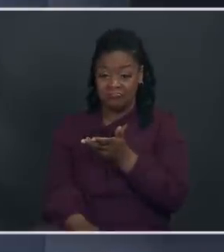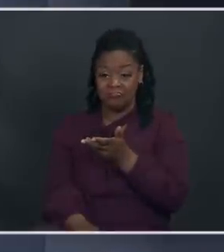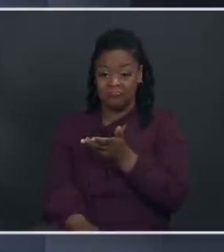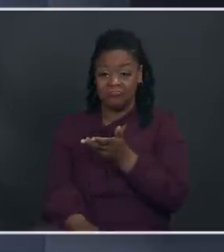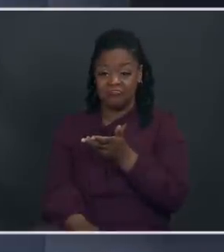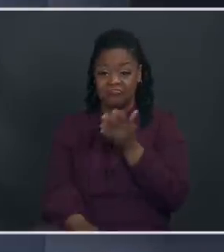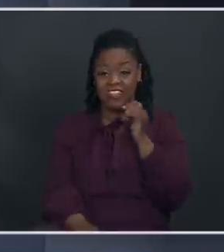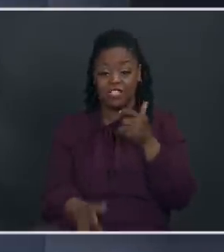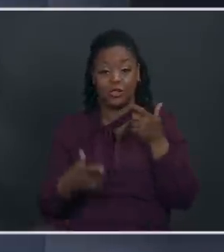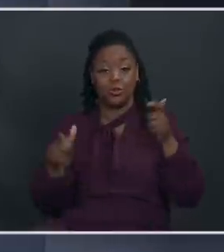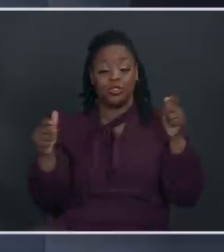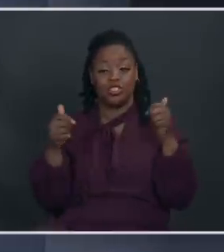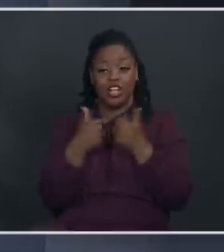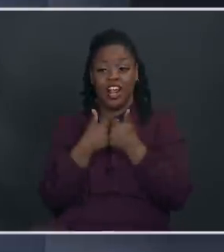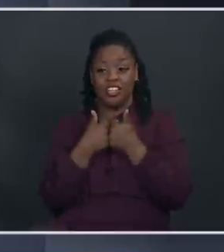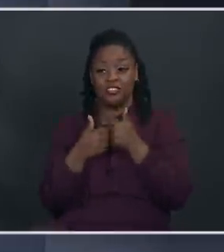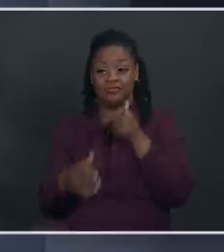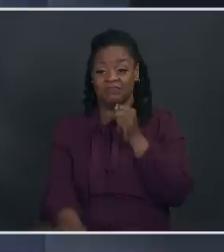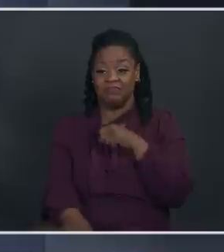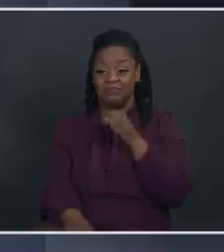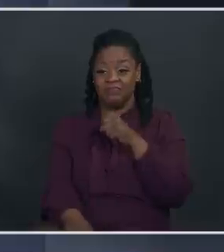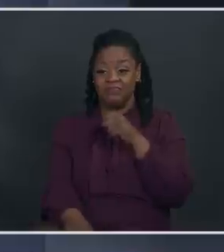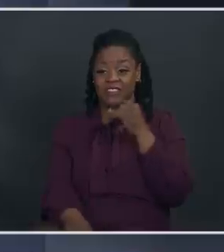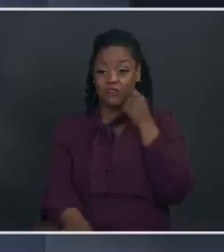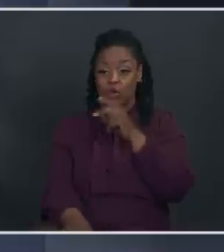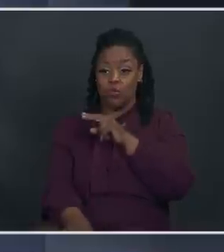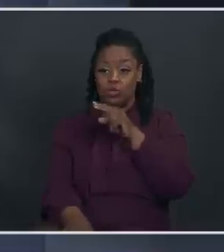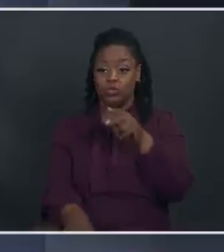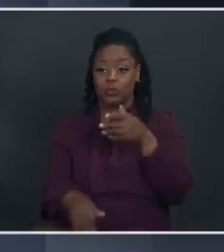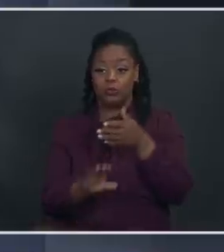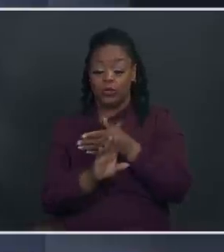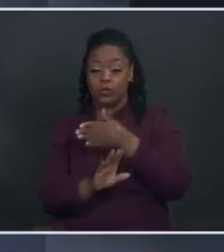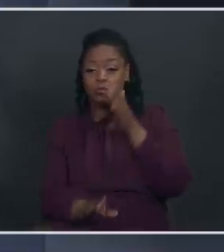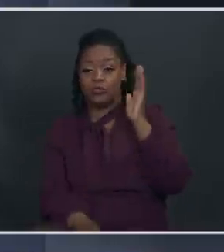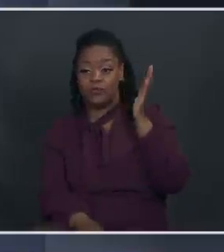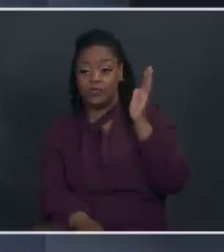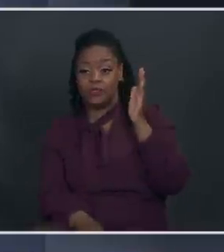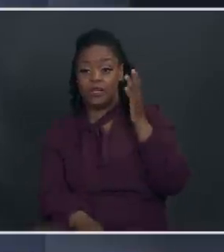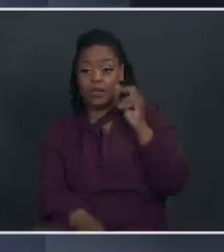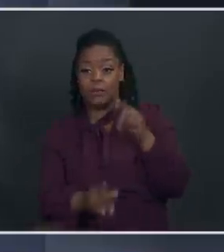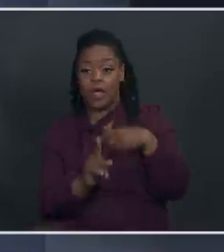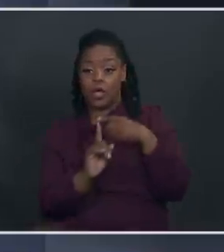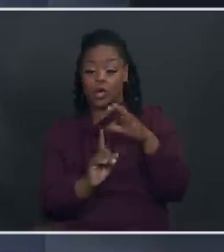And for anyone who tuned in to the briefing that our health team led this morning, it was one of the first issues